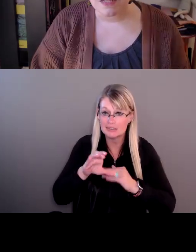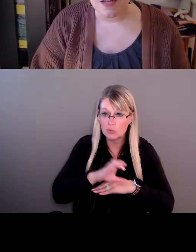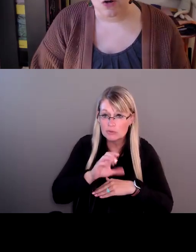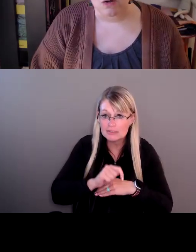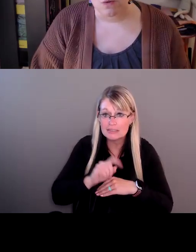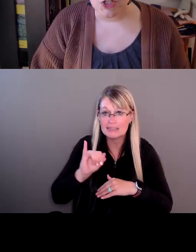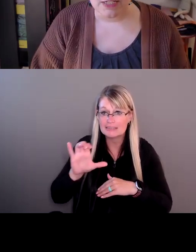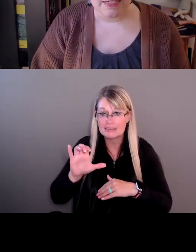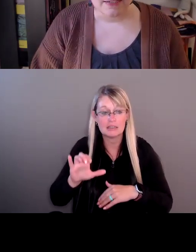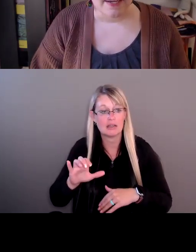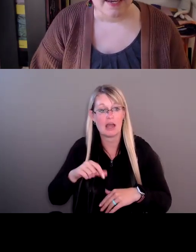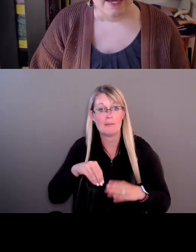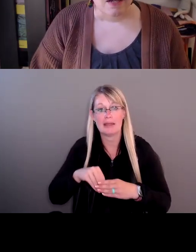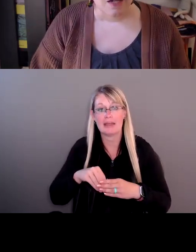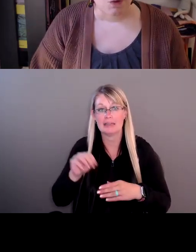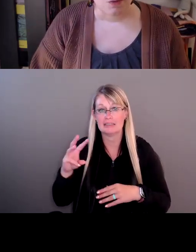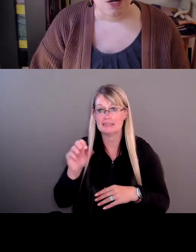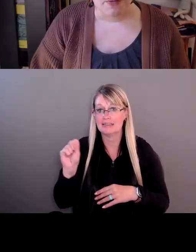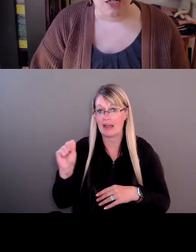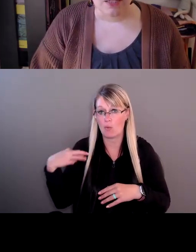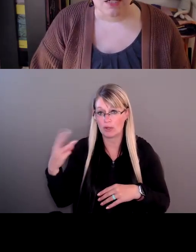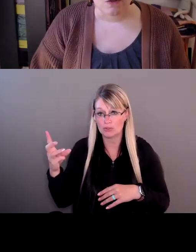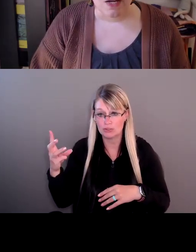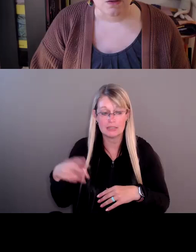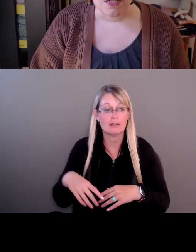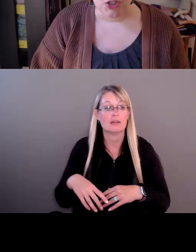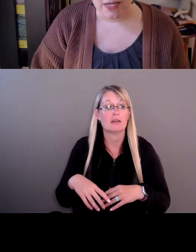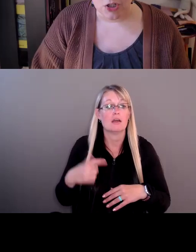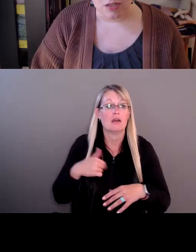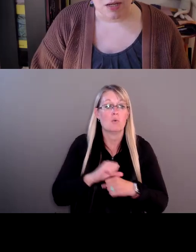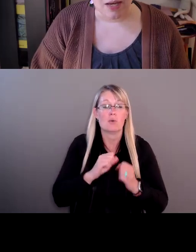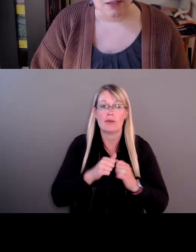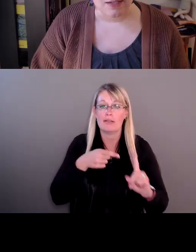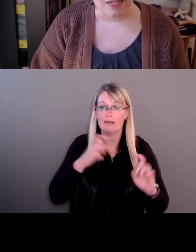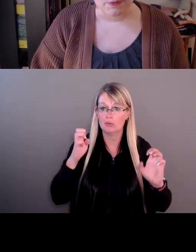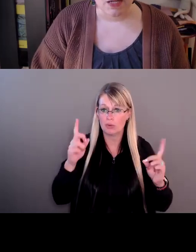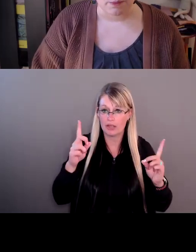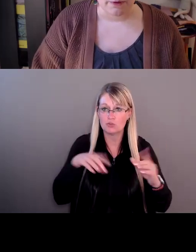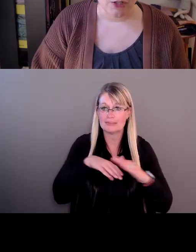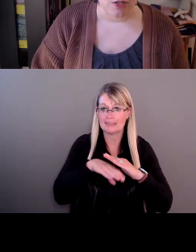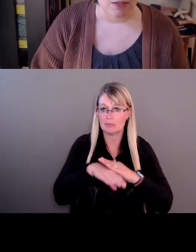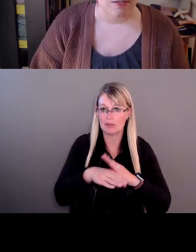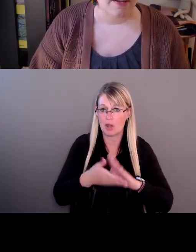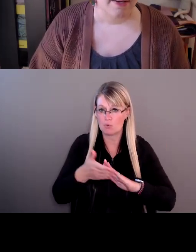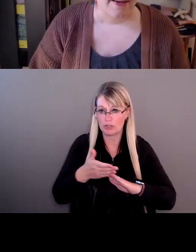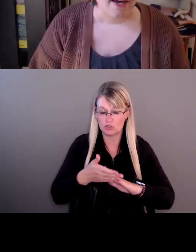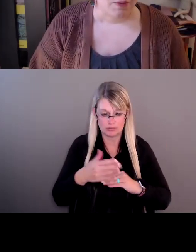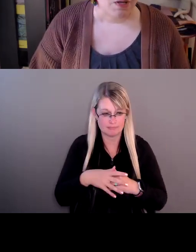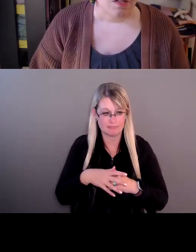Seattle, Washington, and worked primarily around education and accessibility operations. I am also